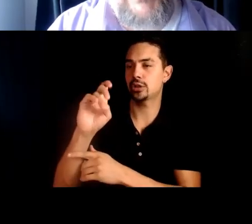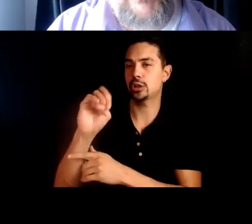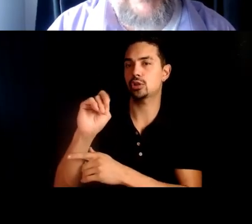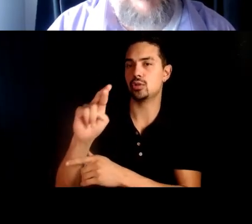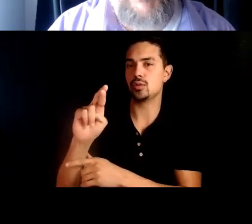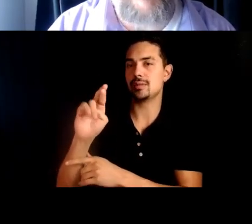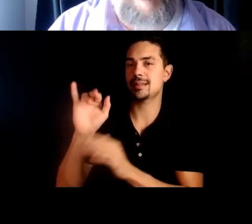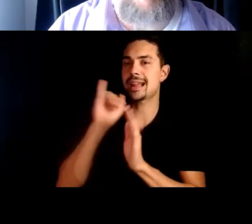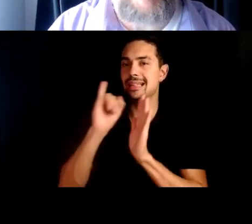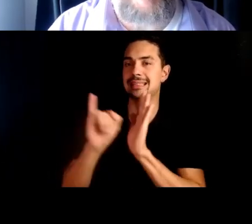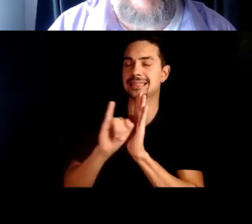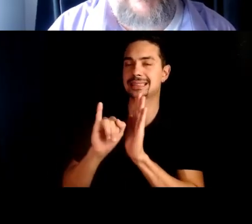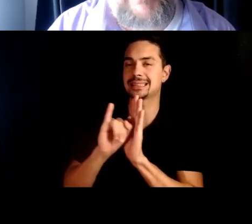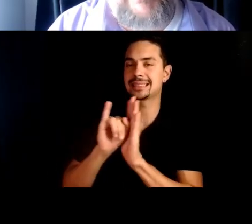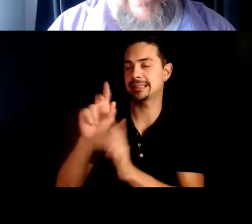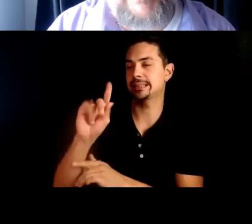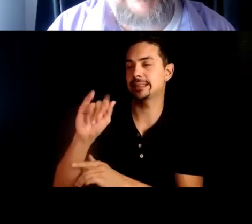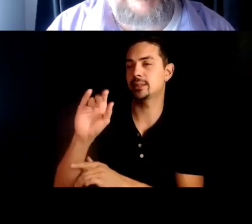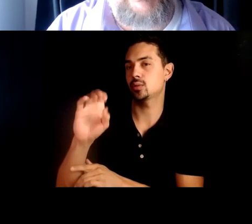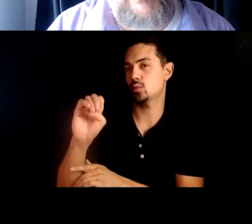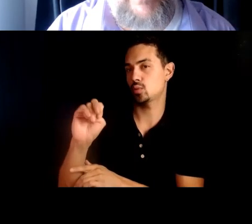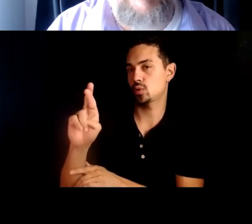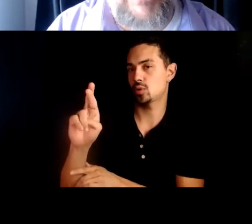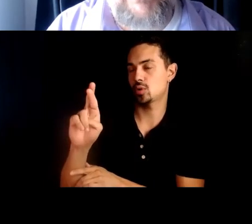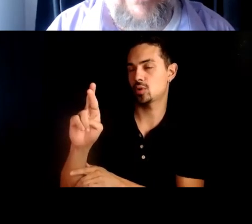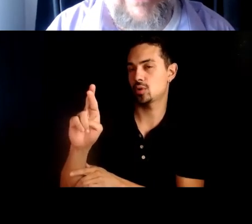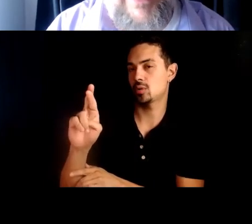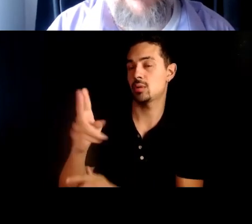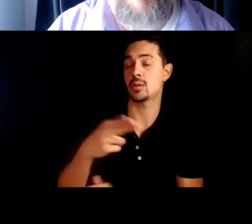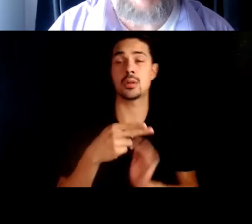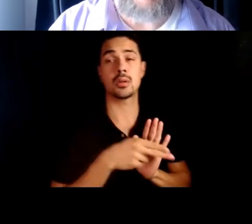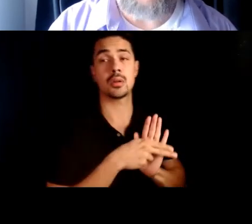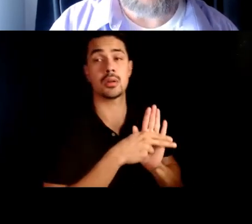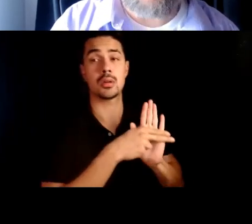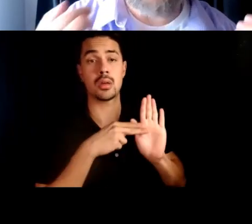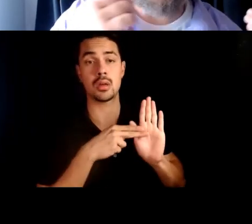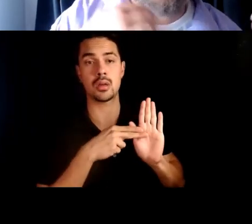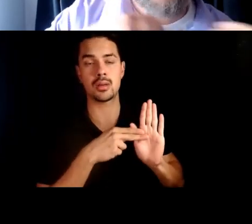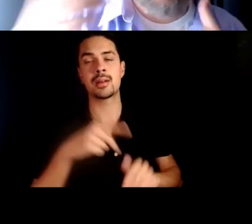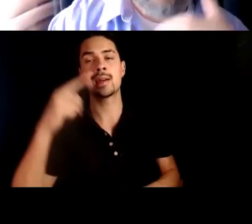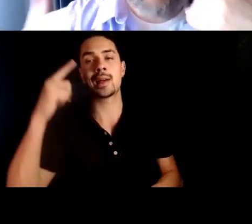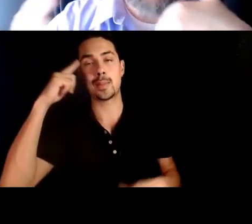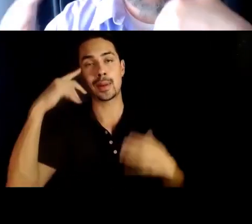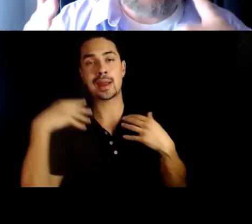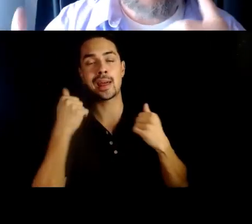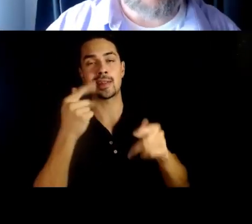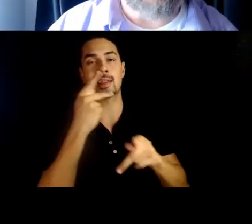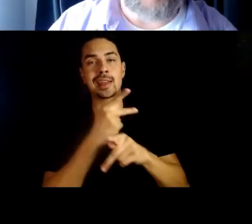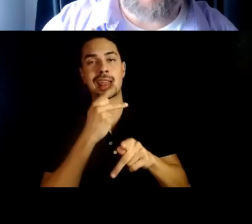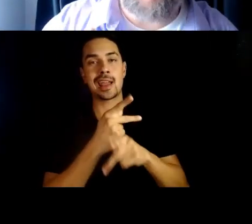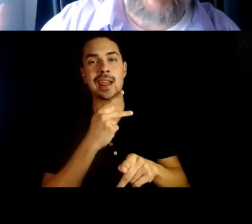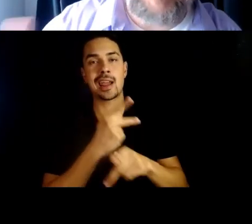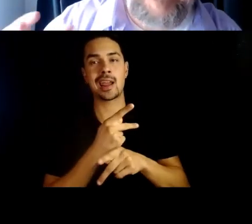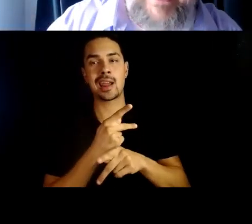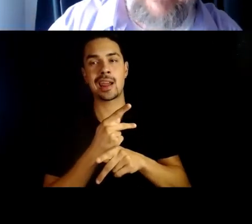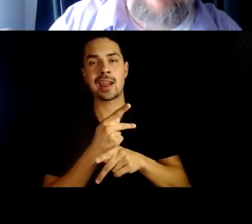the insurance company would often deny access to that mental health care. So that's the kind of the double bind is that